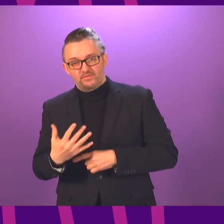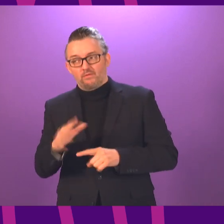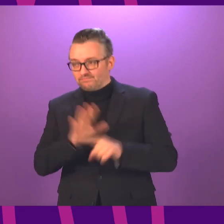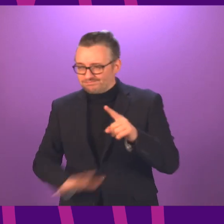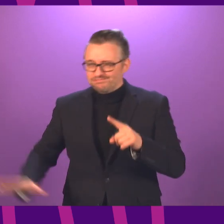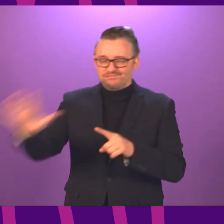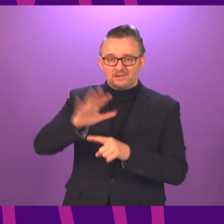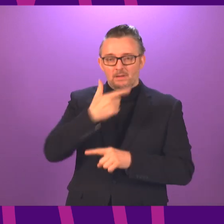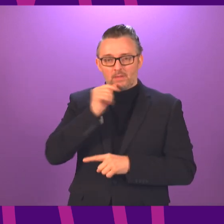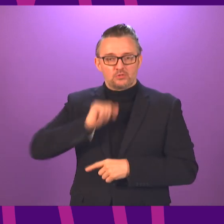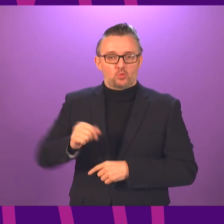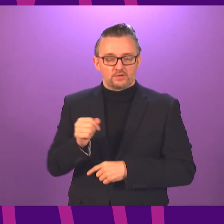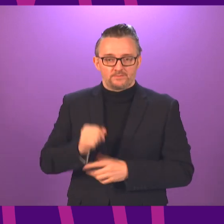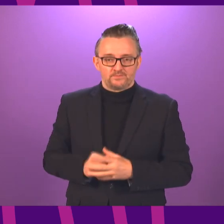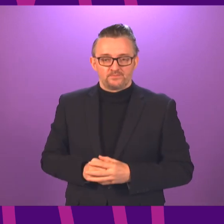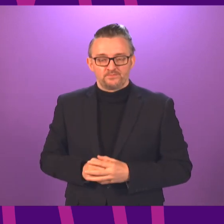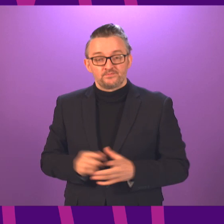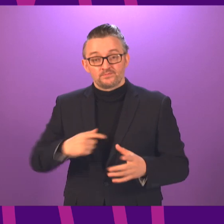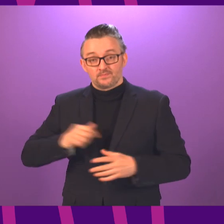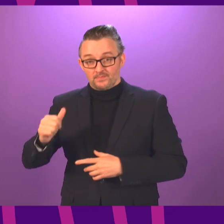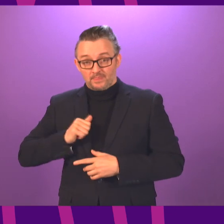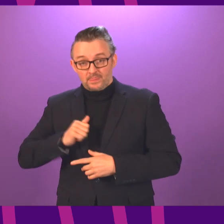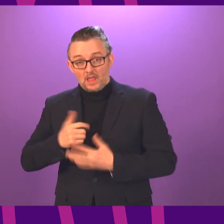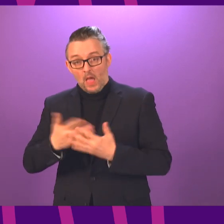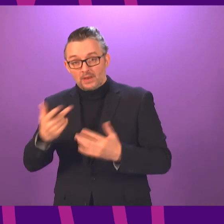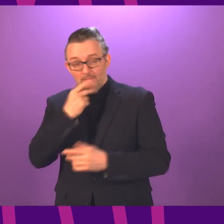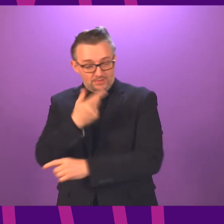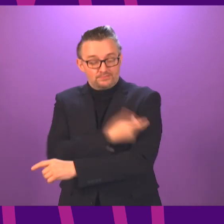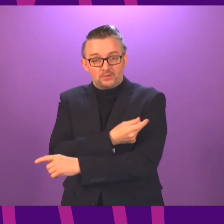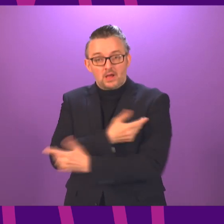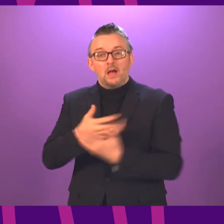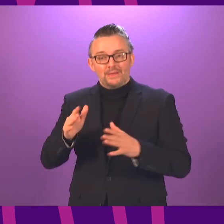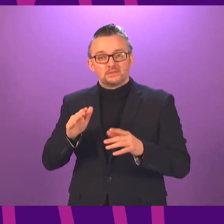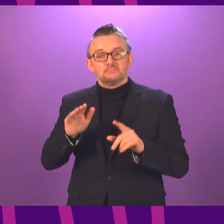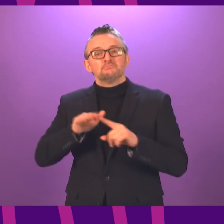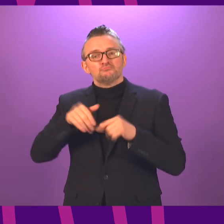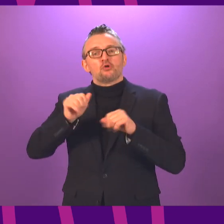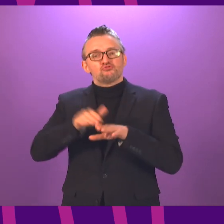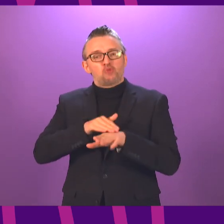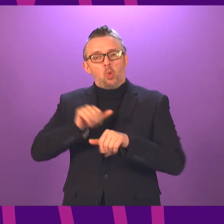As we anticipated, the daily rate of vaccination has slowed in the past week, due to a temporary